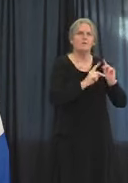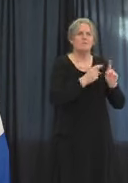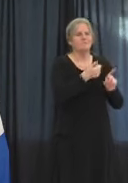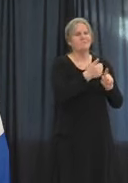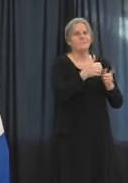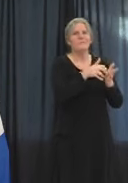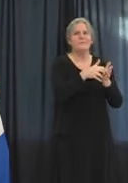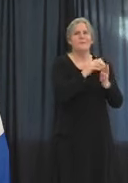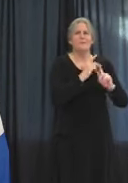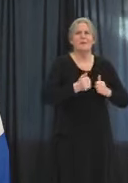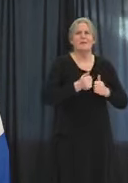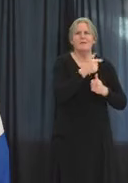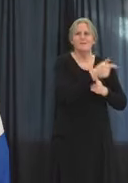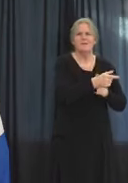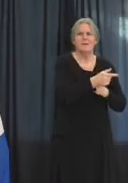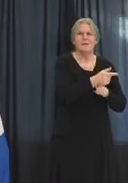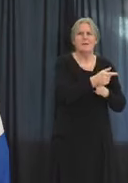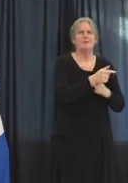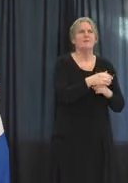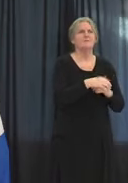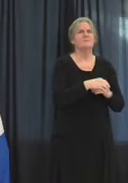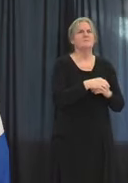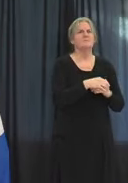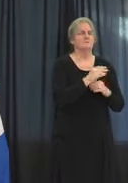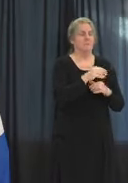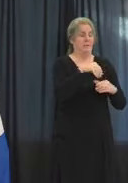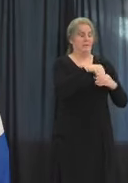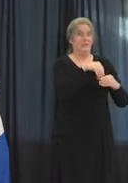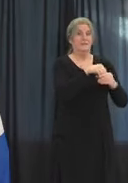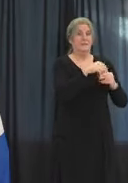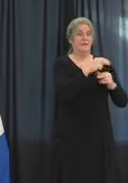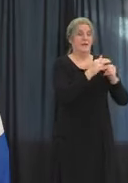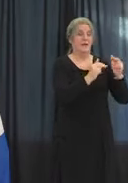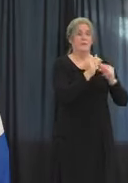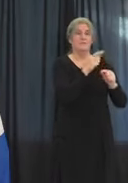are vulnerable. Within the facility, appropriate